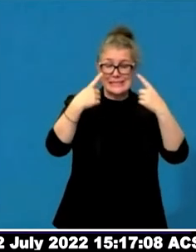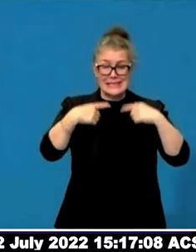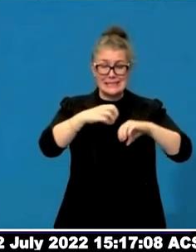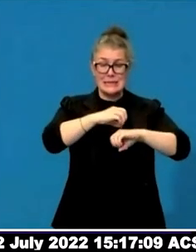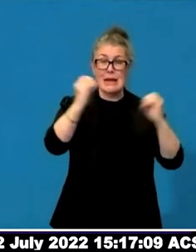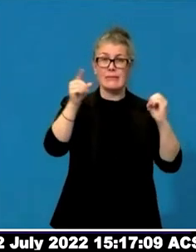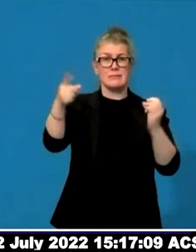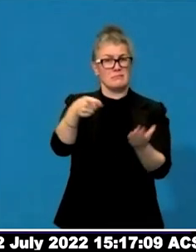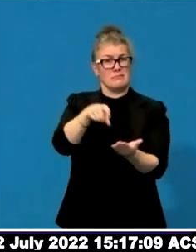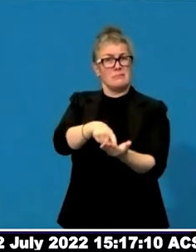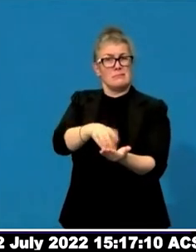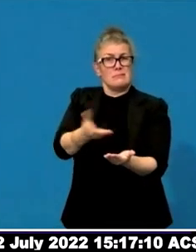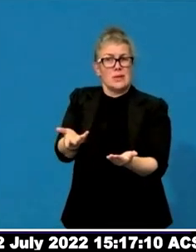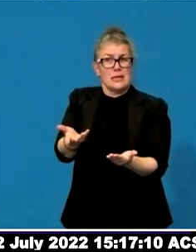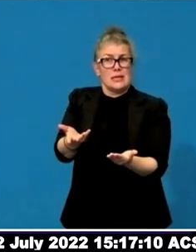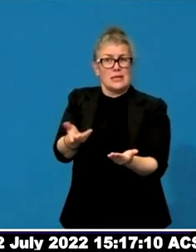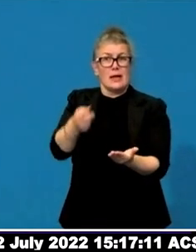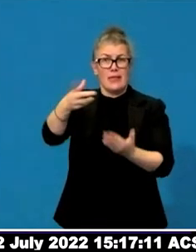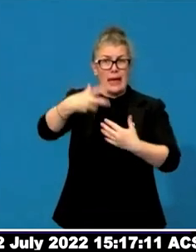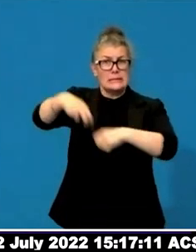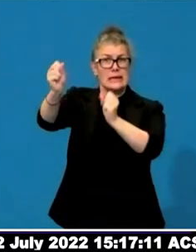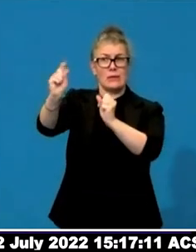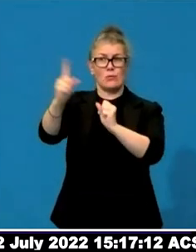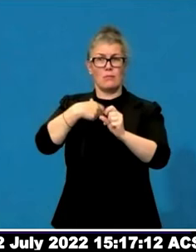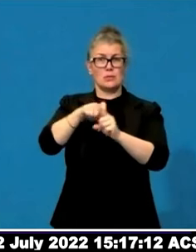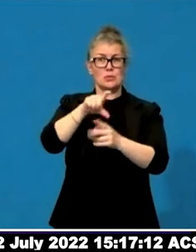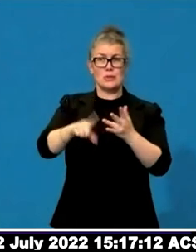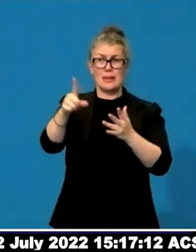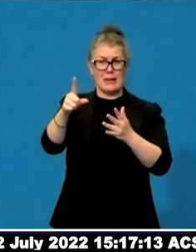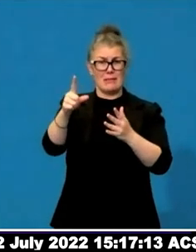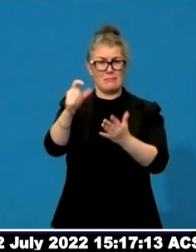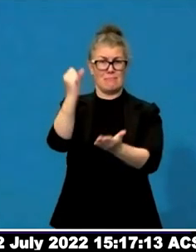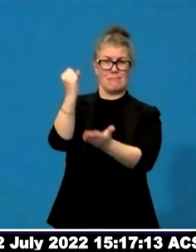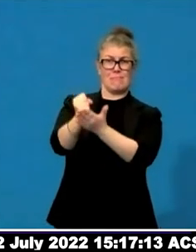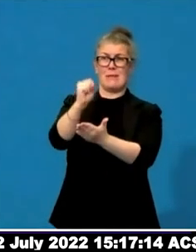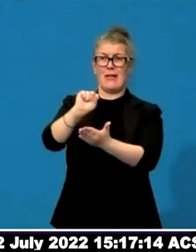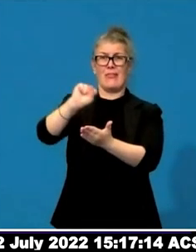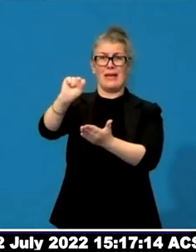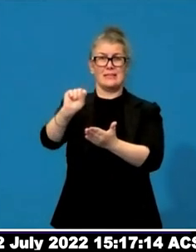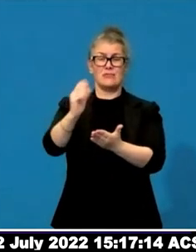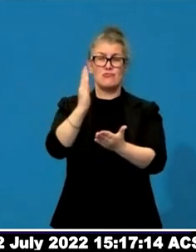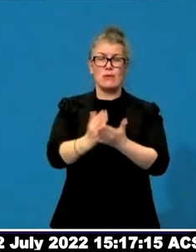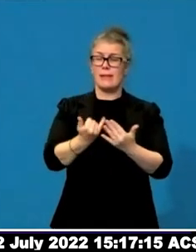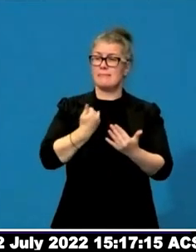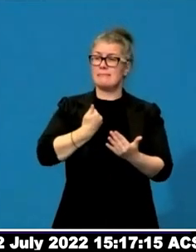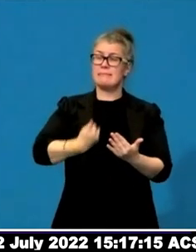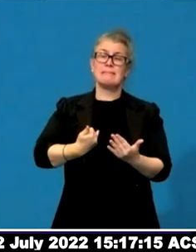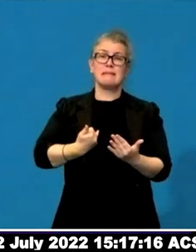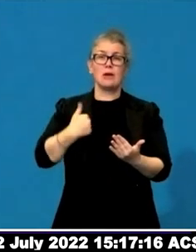And they are taking up what I've been doing and making it their own, which is really disgusting, and I'm going to speak that out.